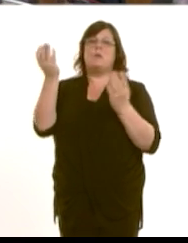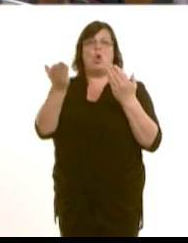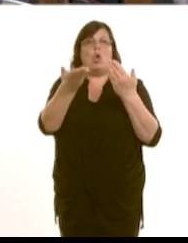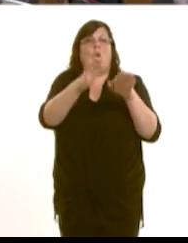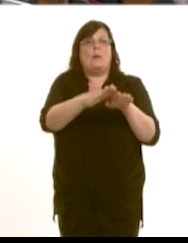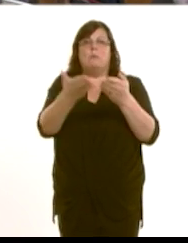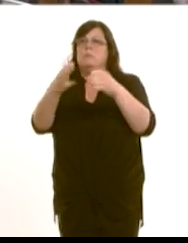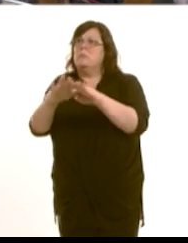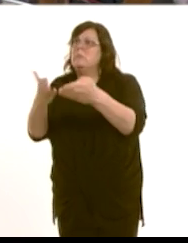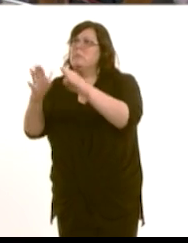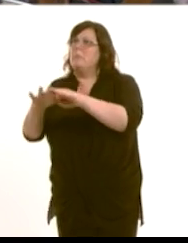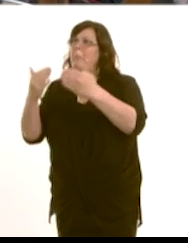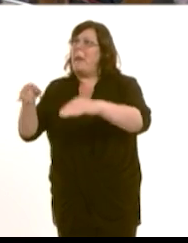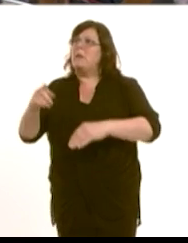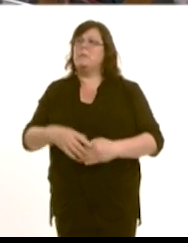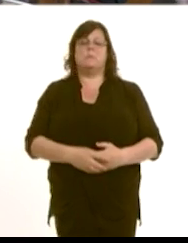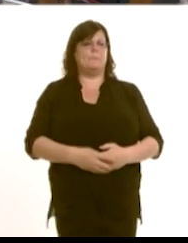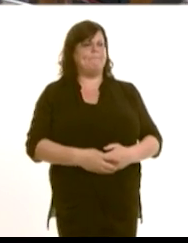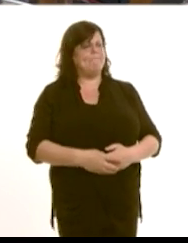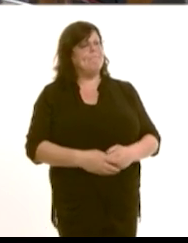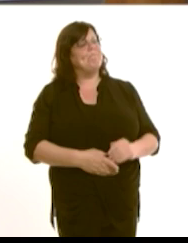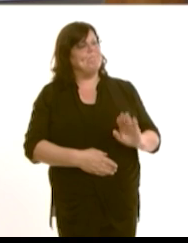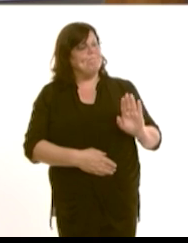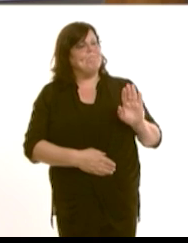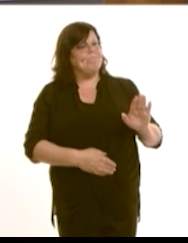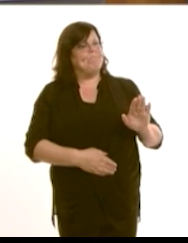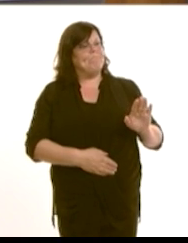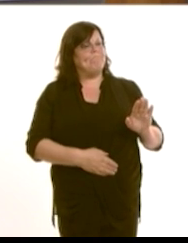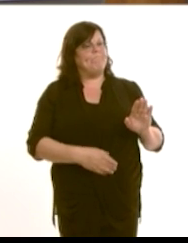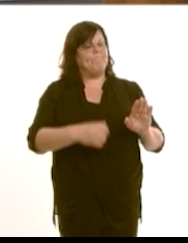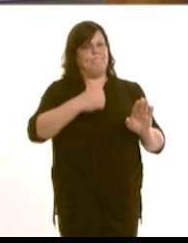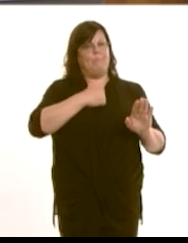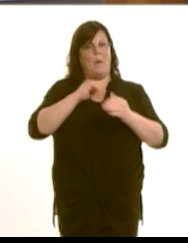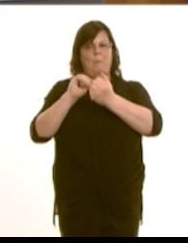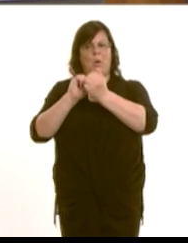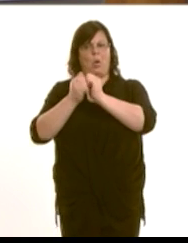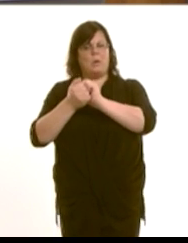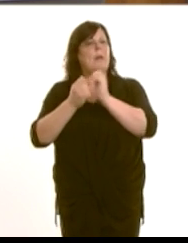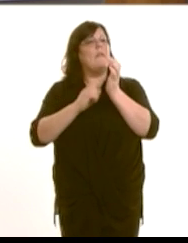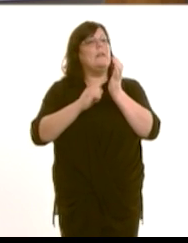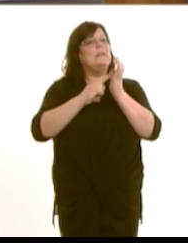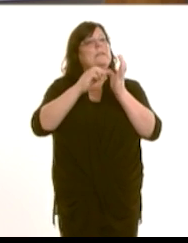Carwyn Jones: Well, I think the same is trueó. I am told by my colleague, the Member for Llanelli, that Carmarthenshire is in the same